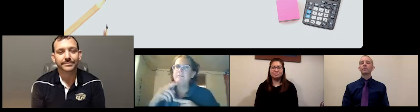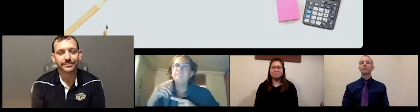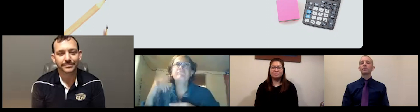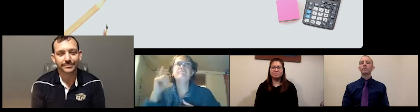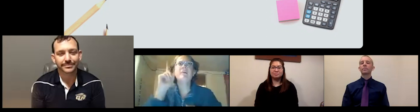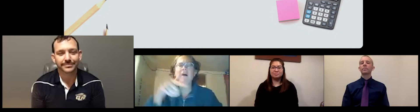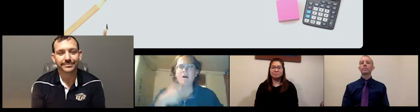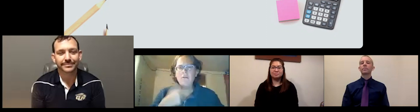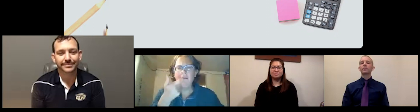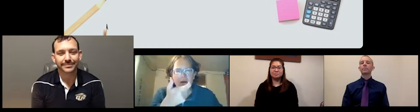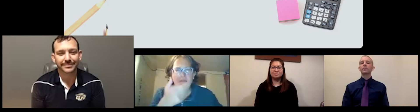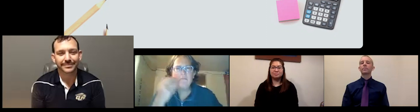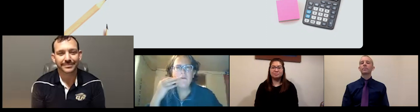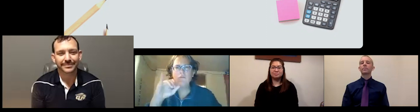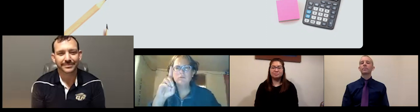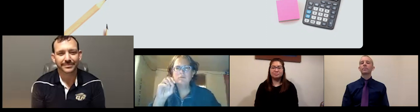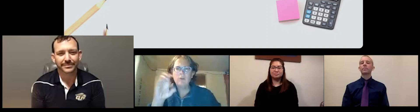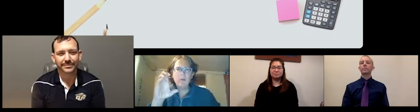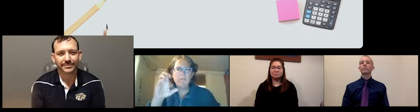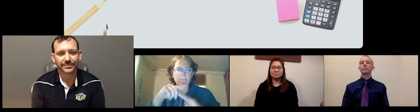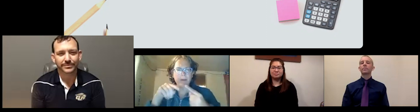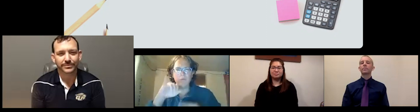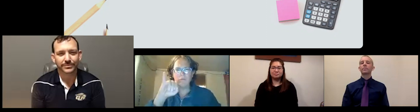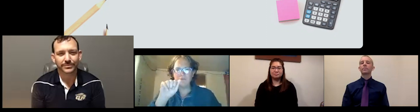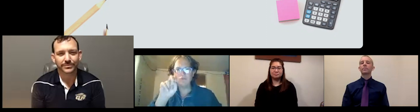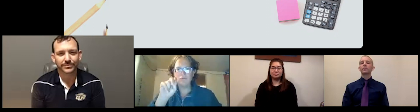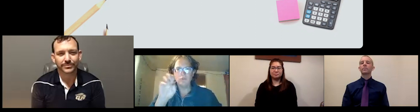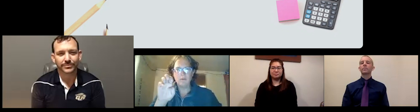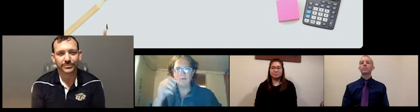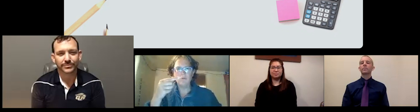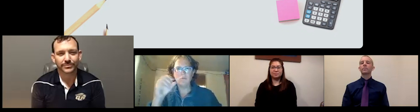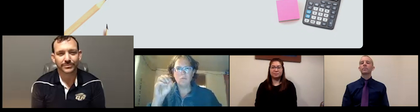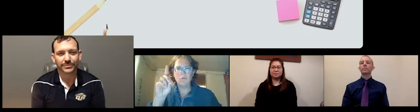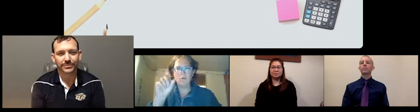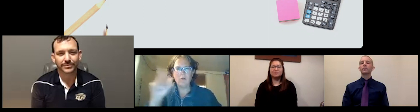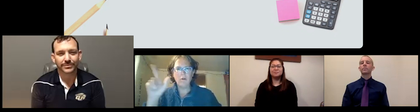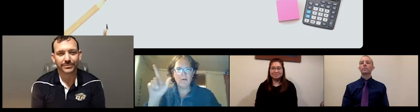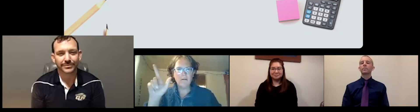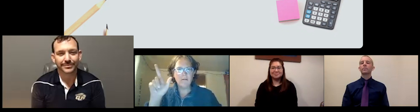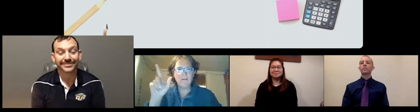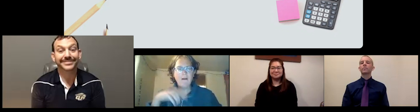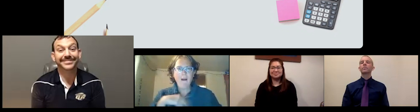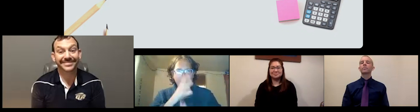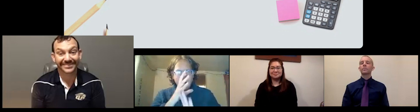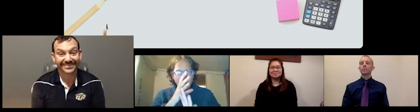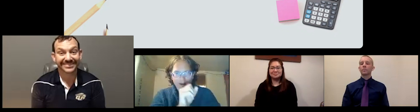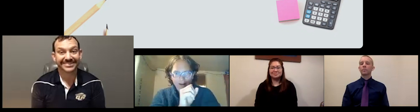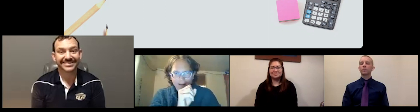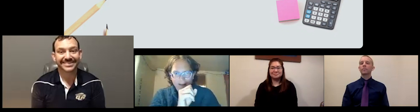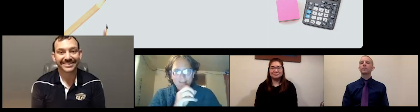Later I watched a documentary about Jane Goodall and was fascinated.